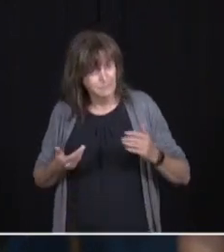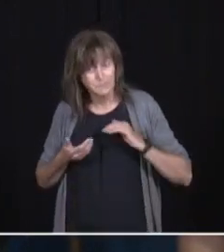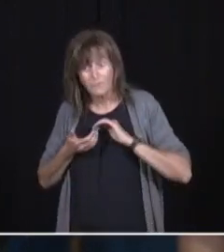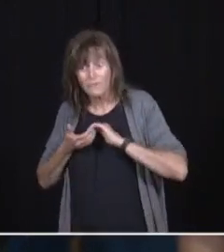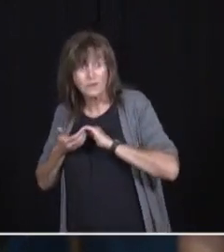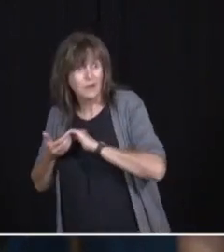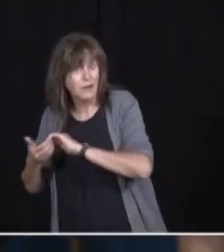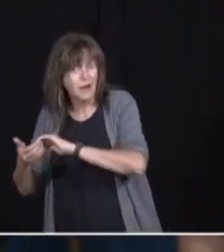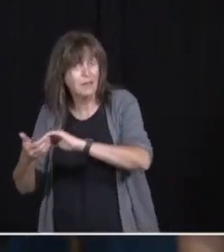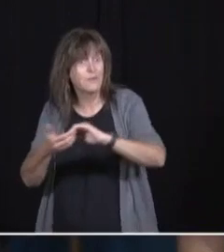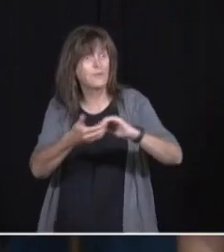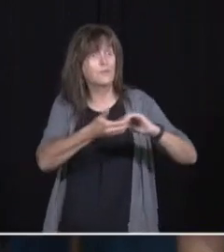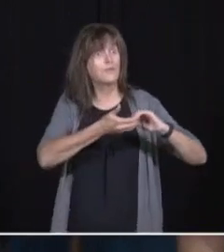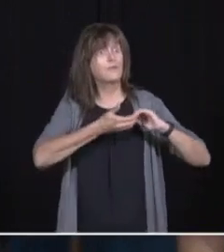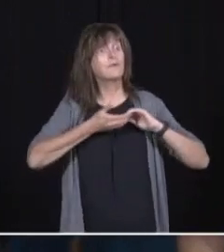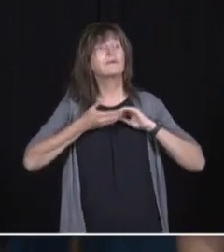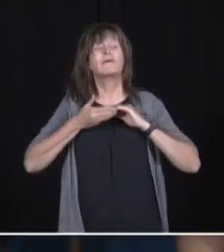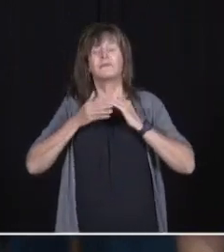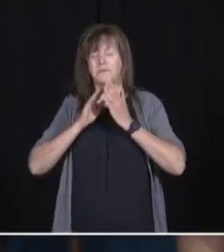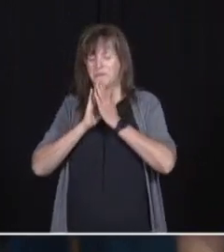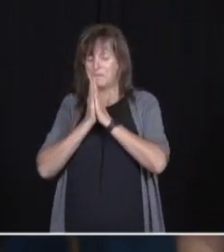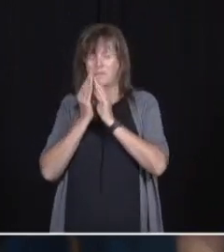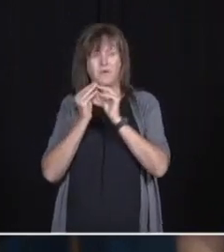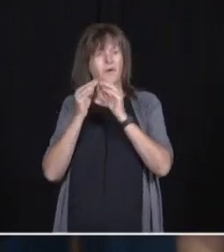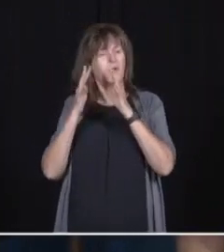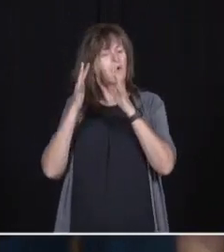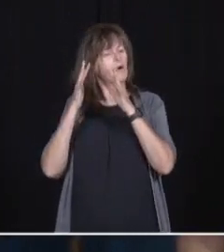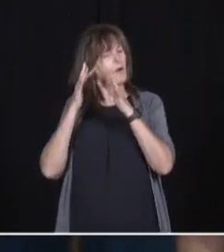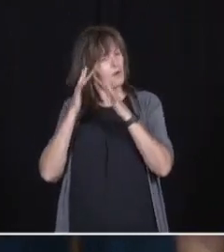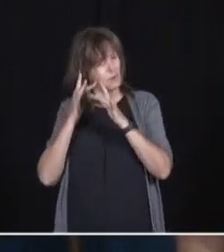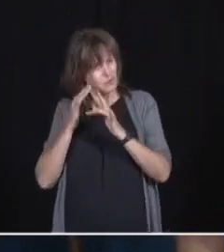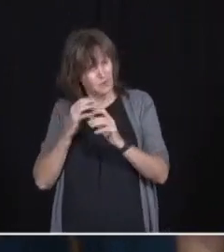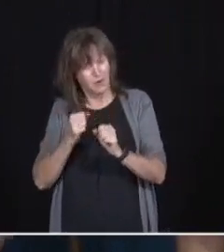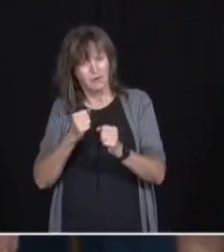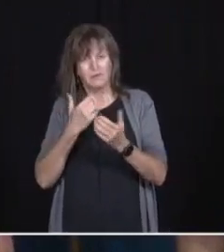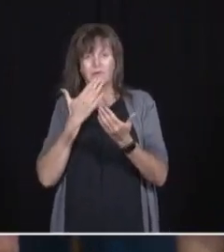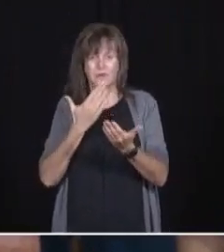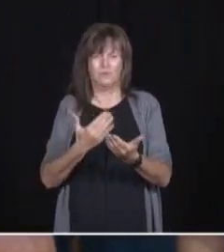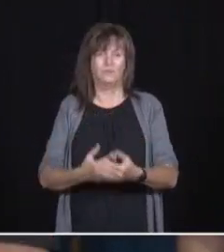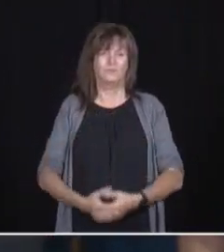Together, we will emerge from COVID-19 stronger than ever. Thank you.